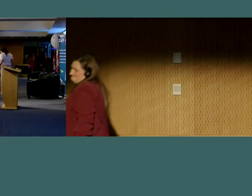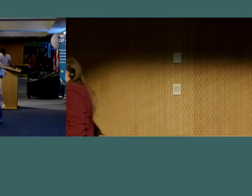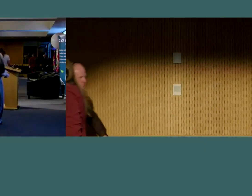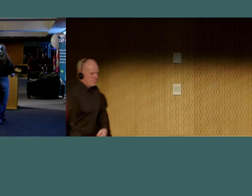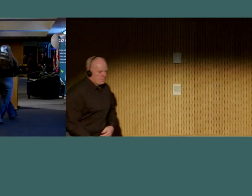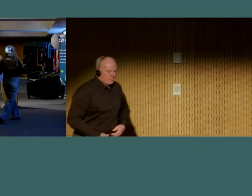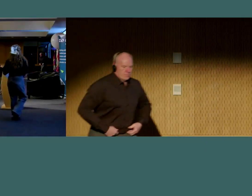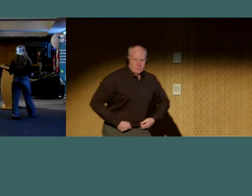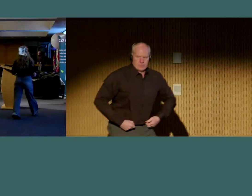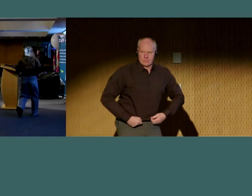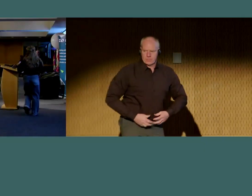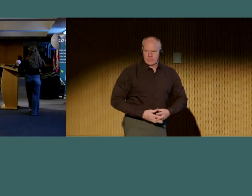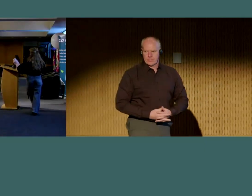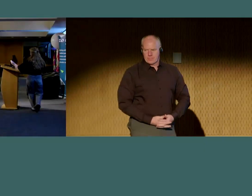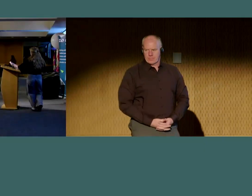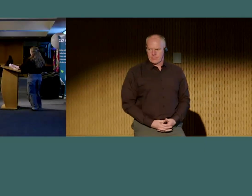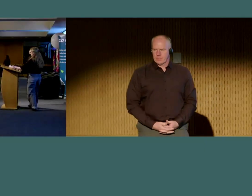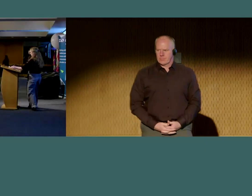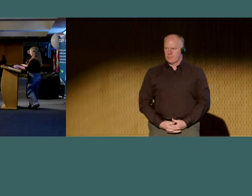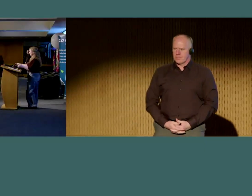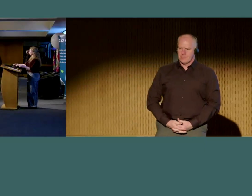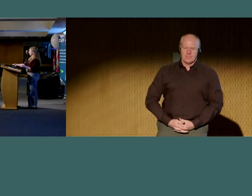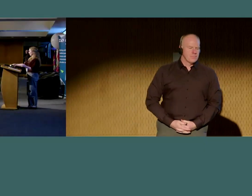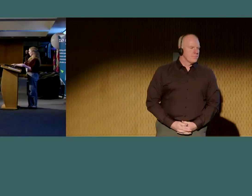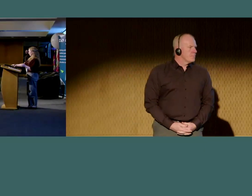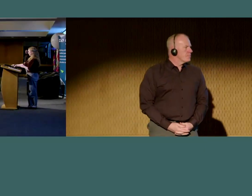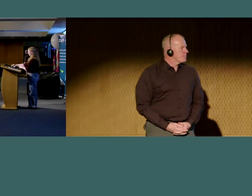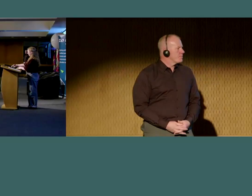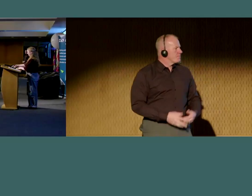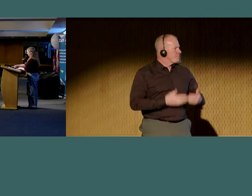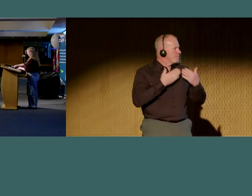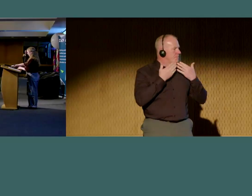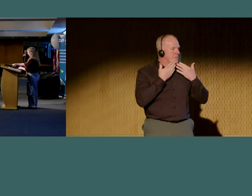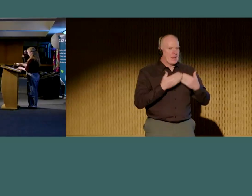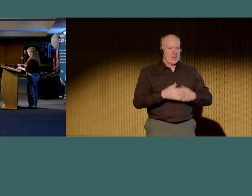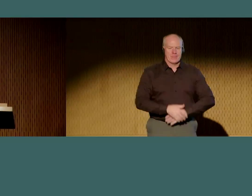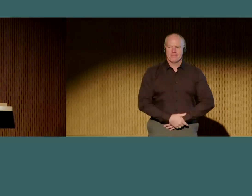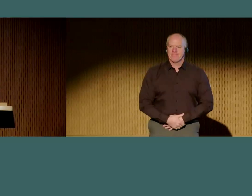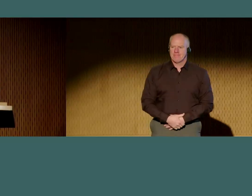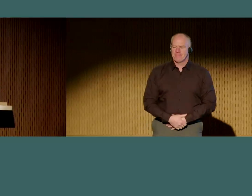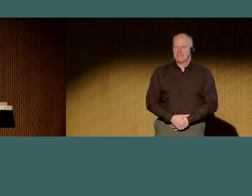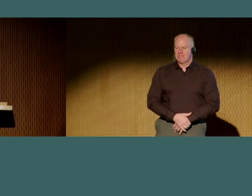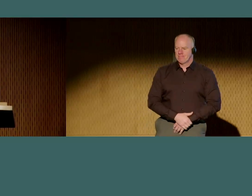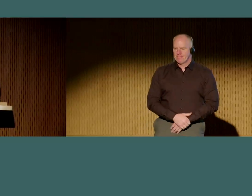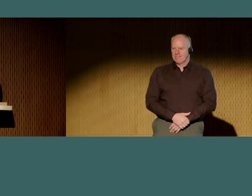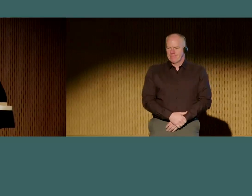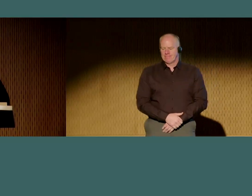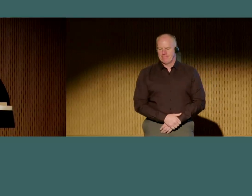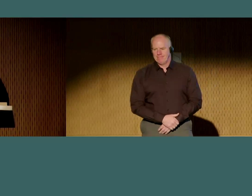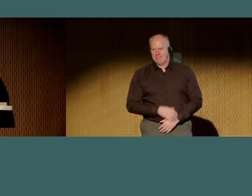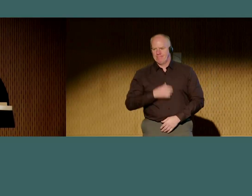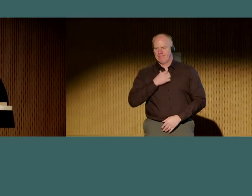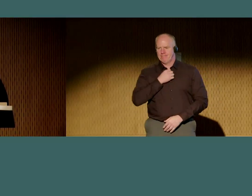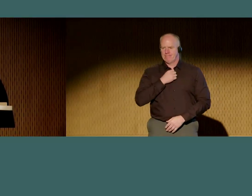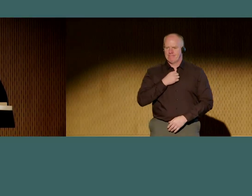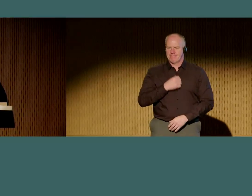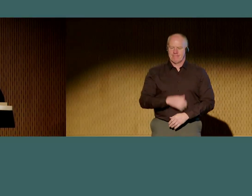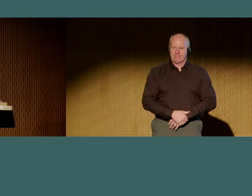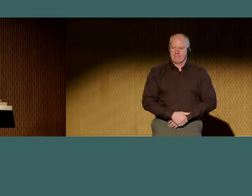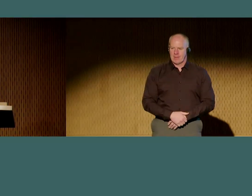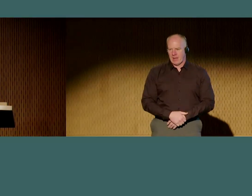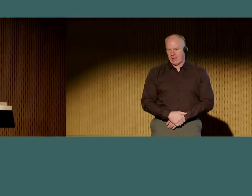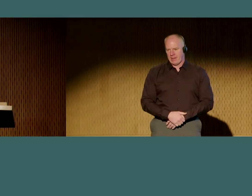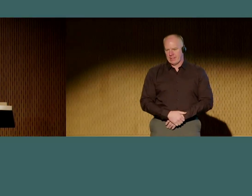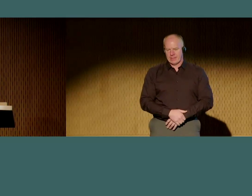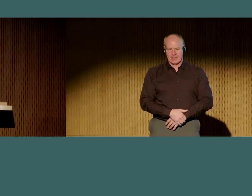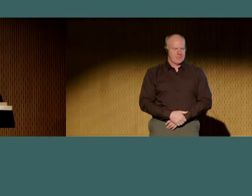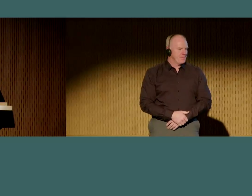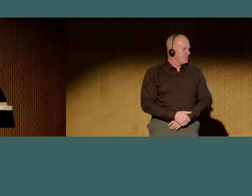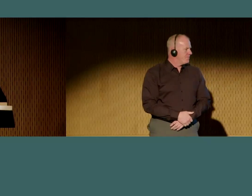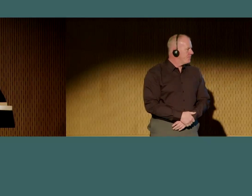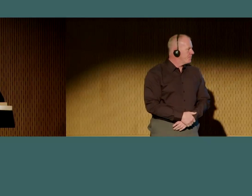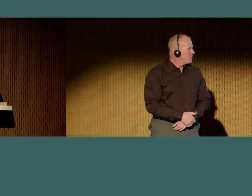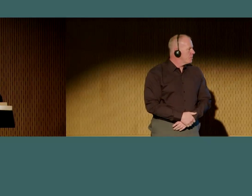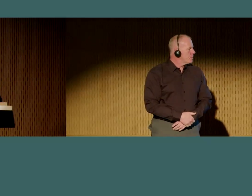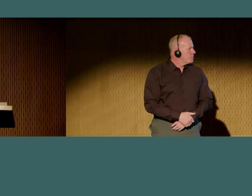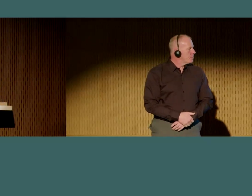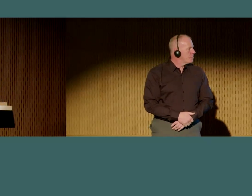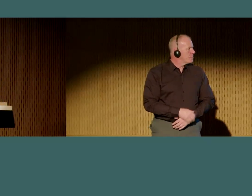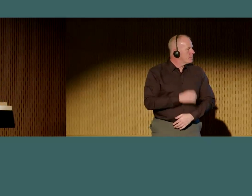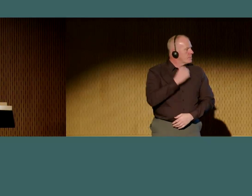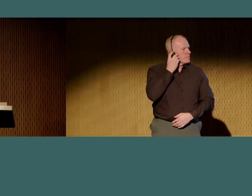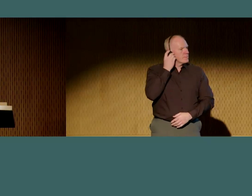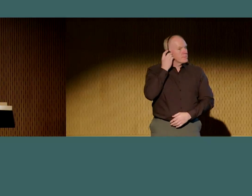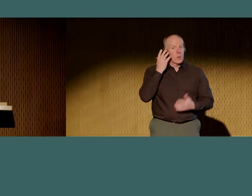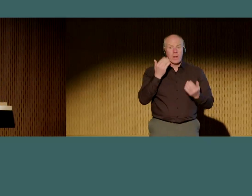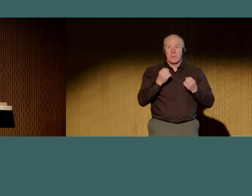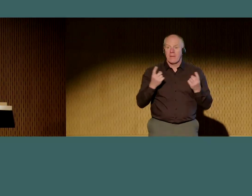(Sanne): Thank you. Yes. So, welcome everyone. Thank you for